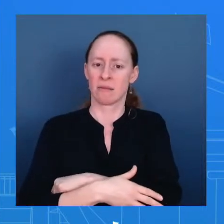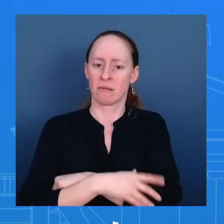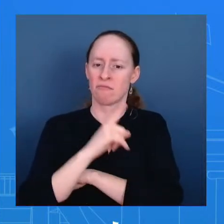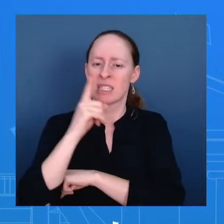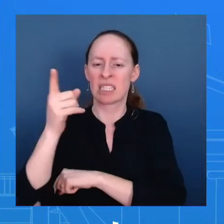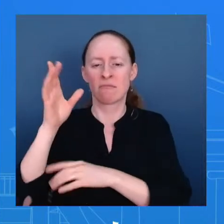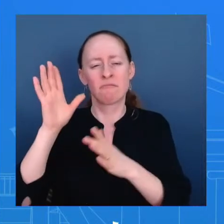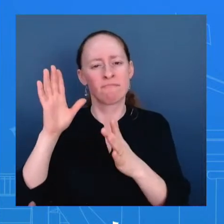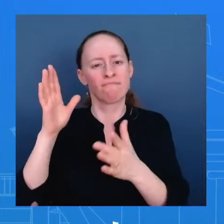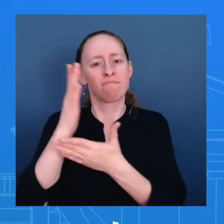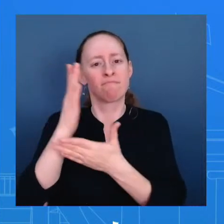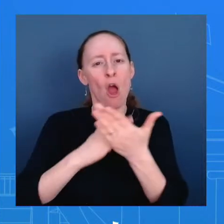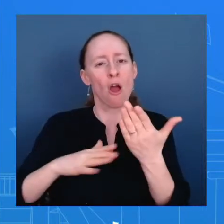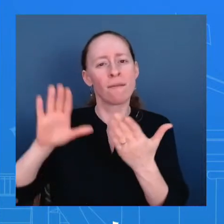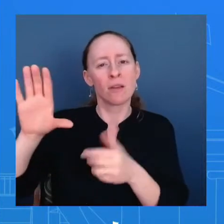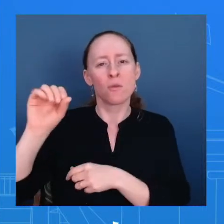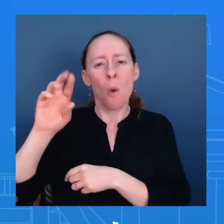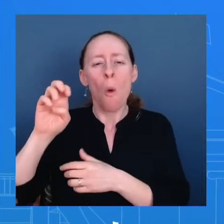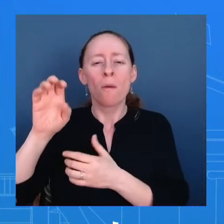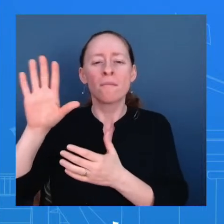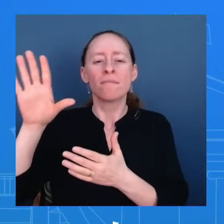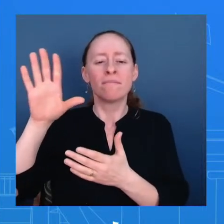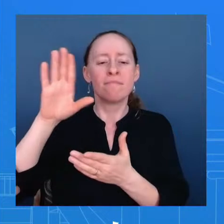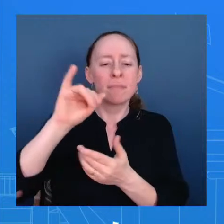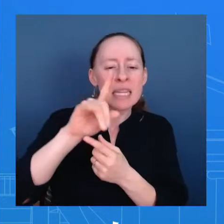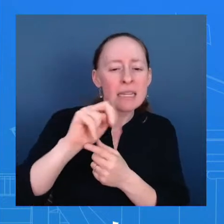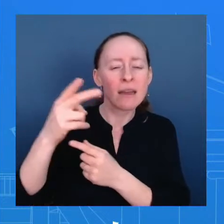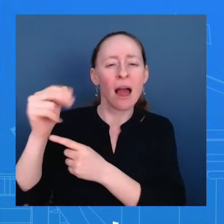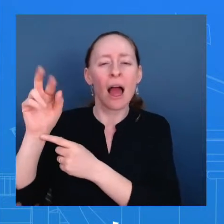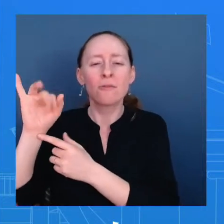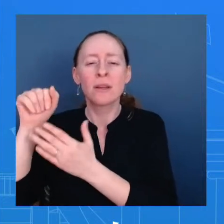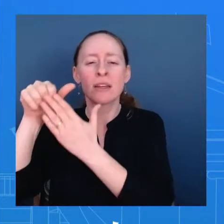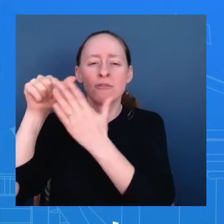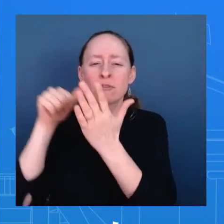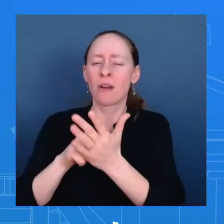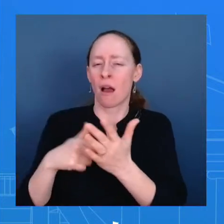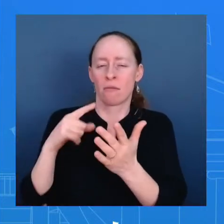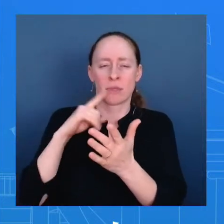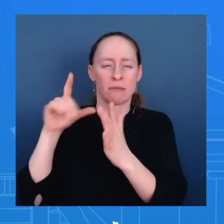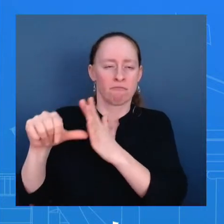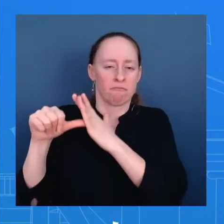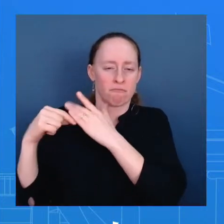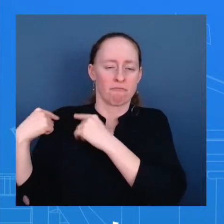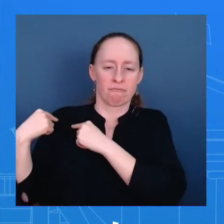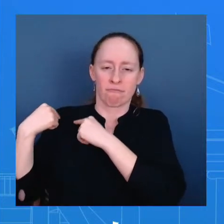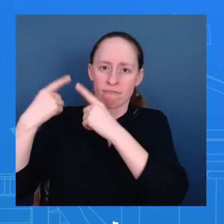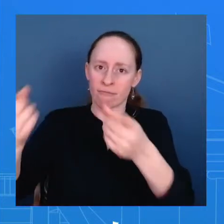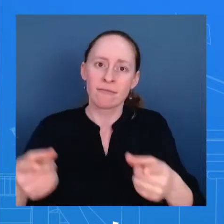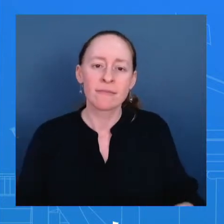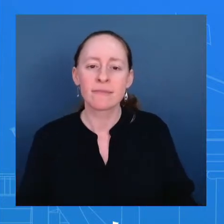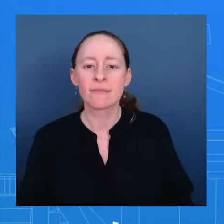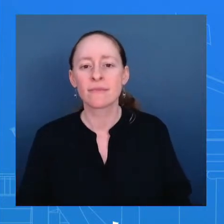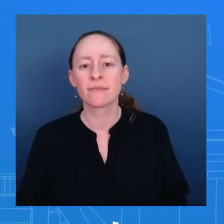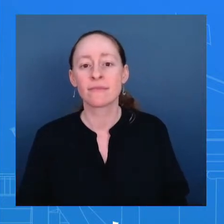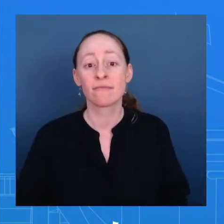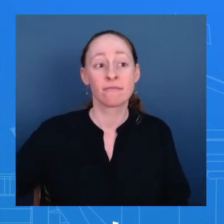As I go through those issues -- and I did it last Friday with those amazing young leaders -- heads were nodding.